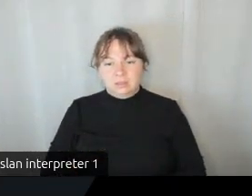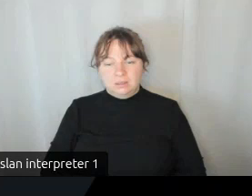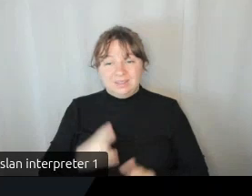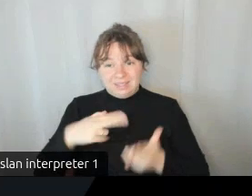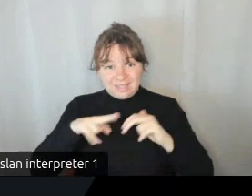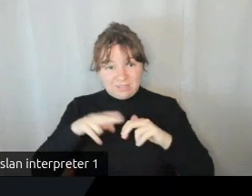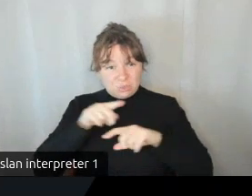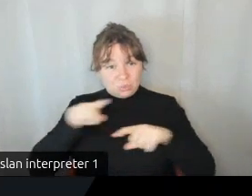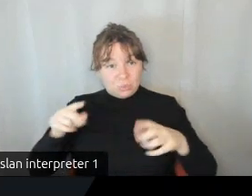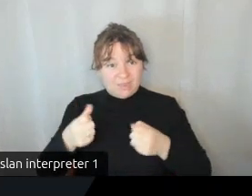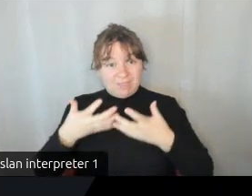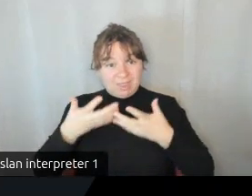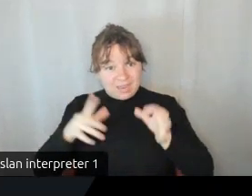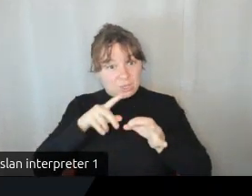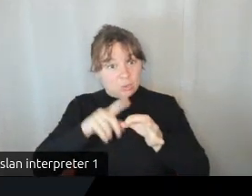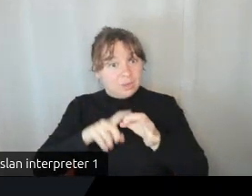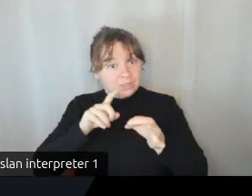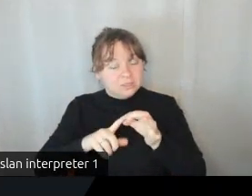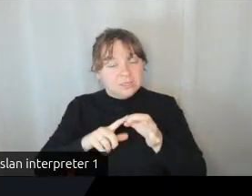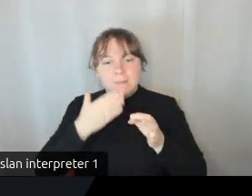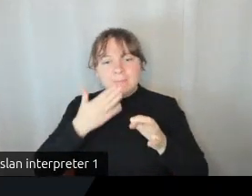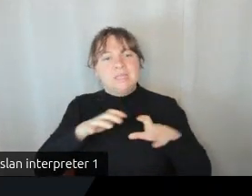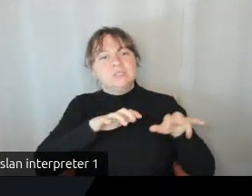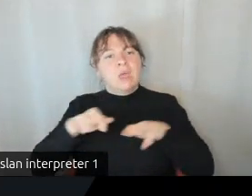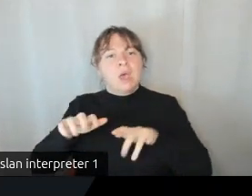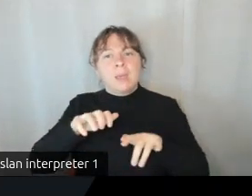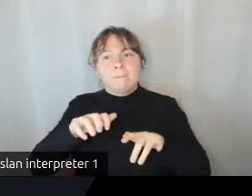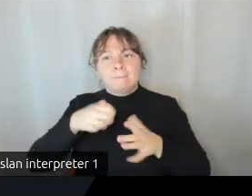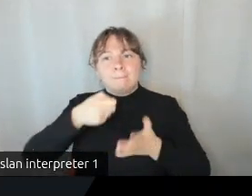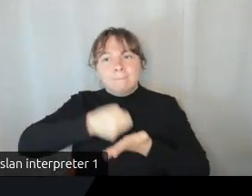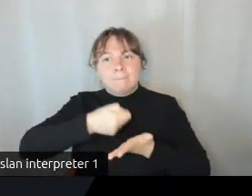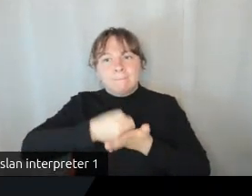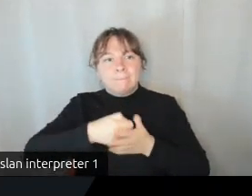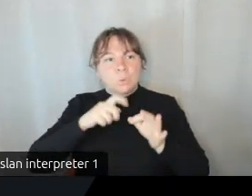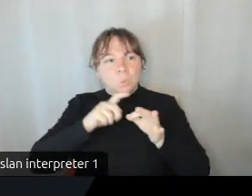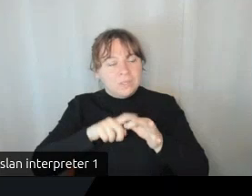please put them in the question box and we'll look at those at the end of the content today.